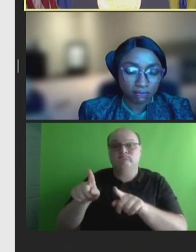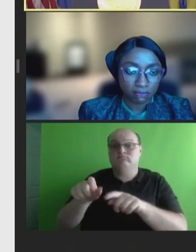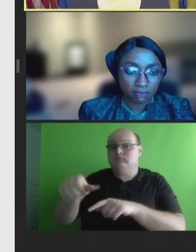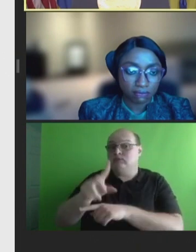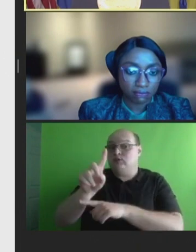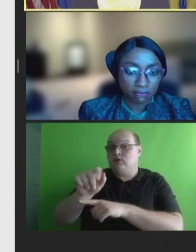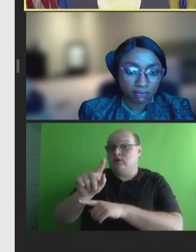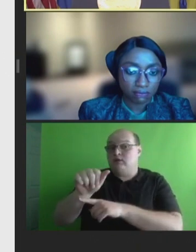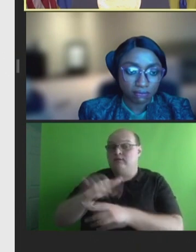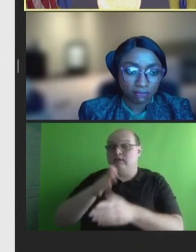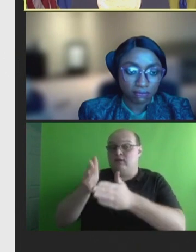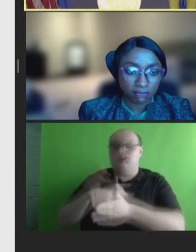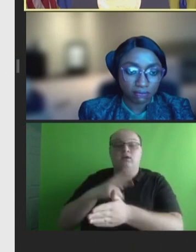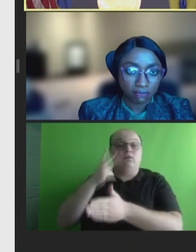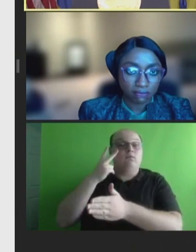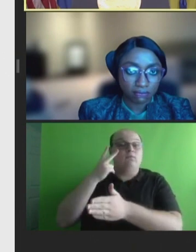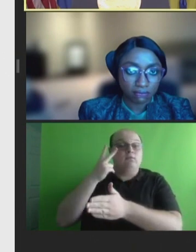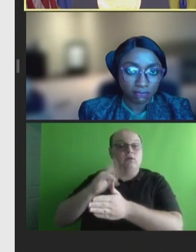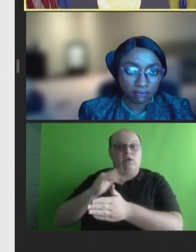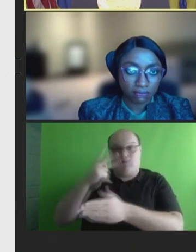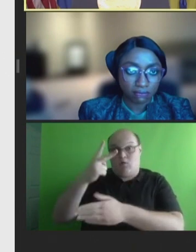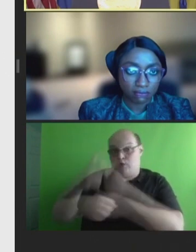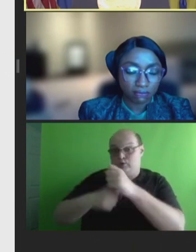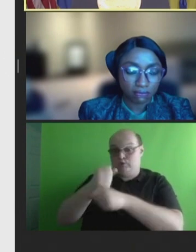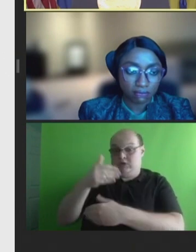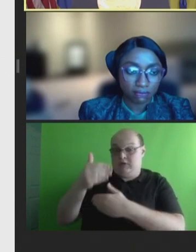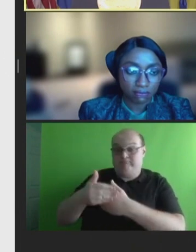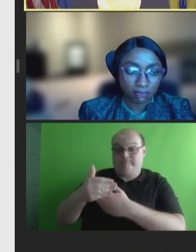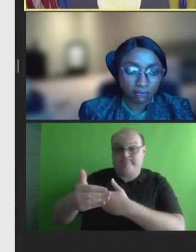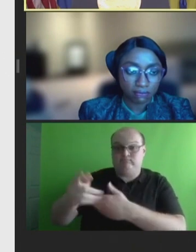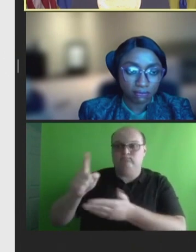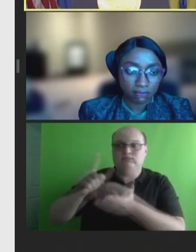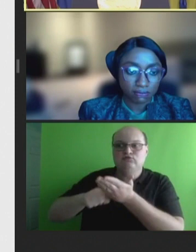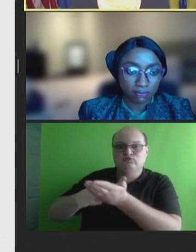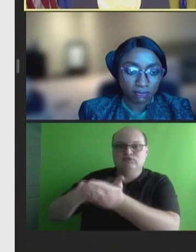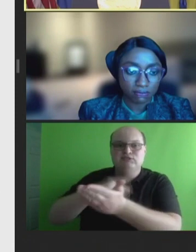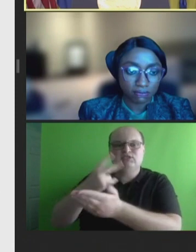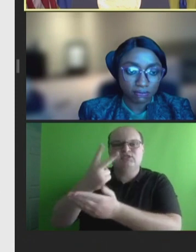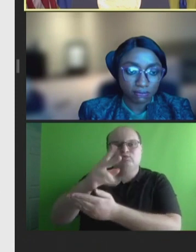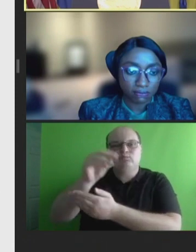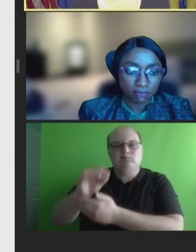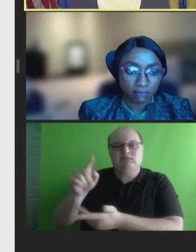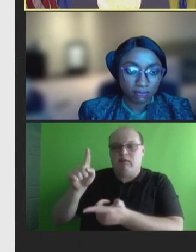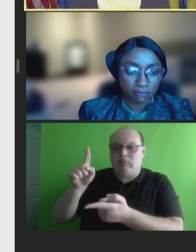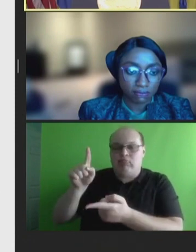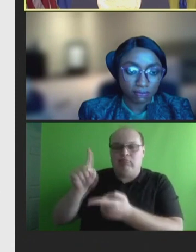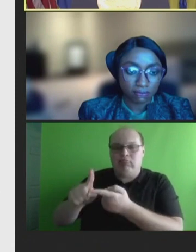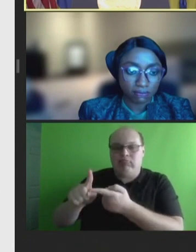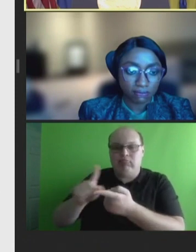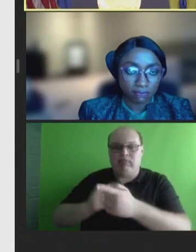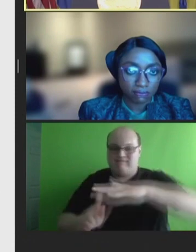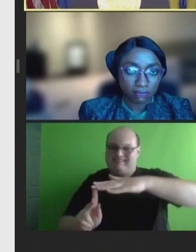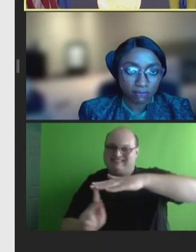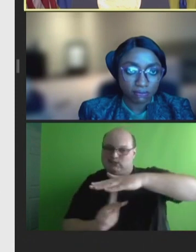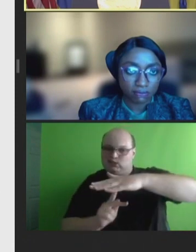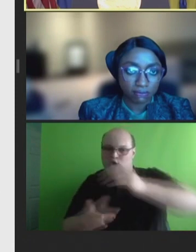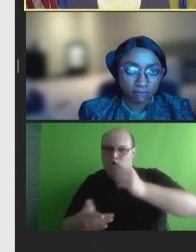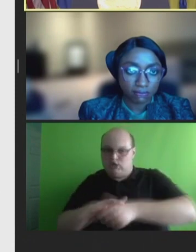we saw in a two-year time span about a 2 percent drop in kindergarten coverage rates. So, went